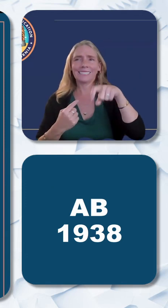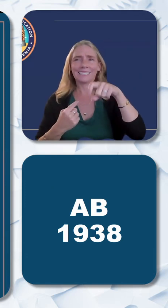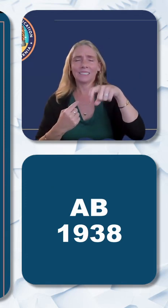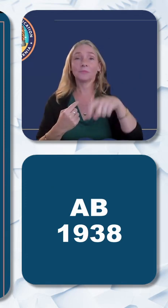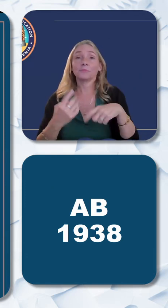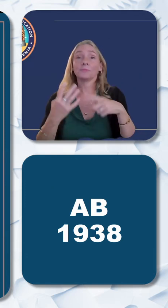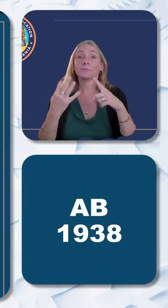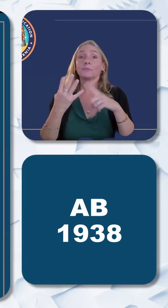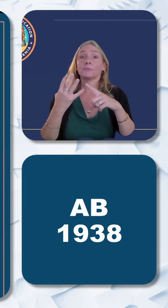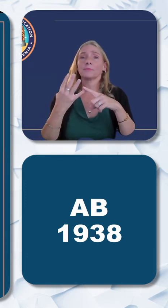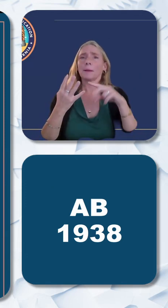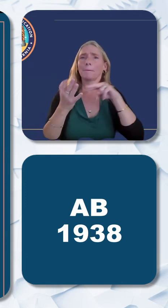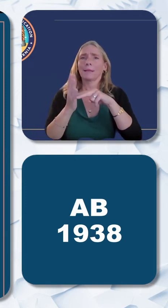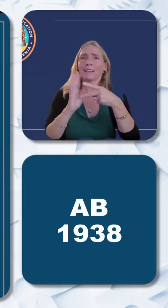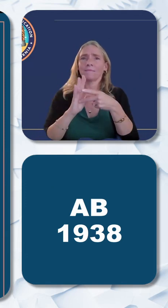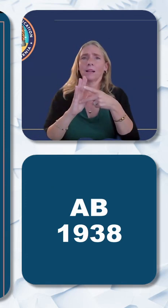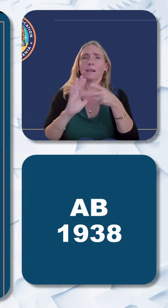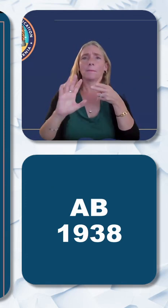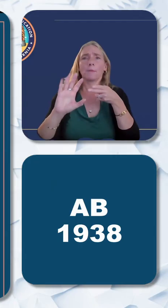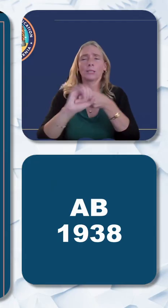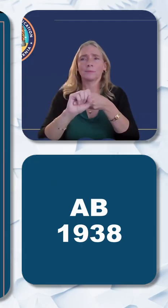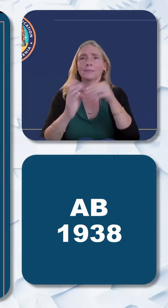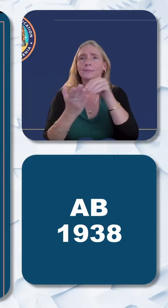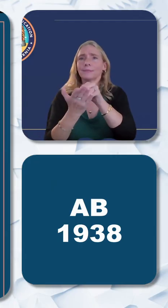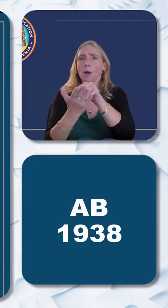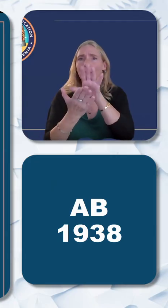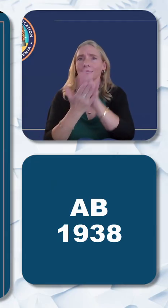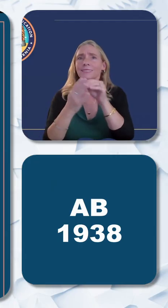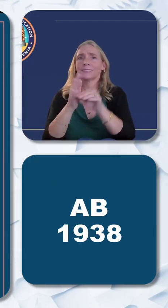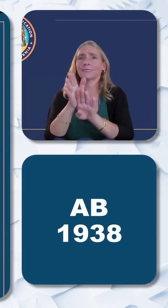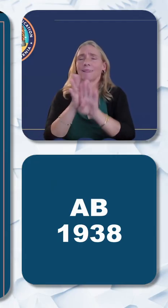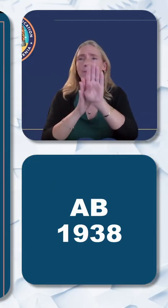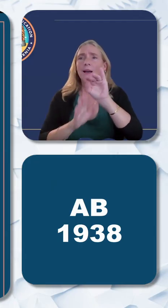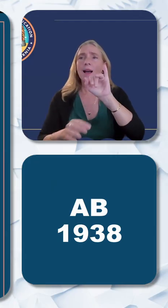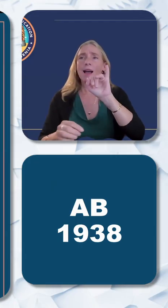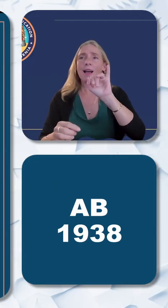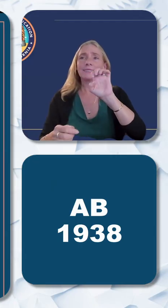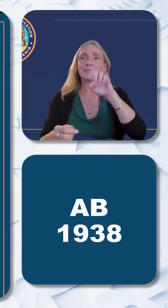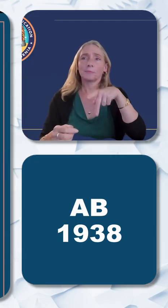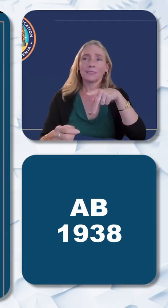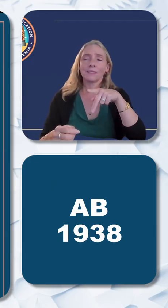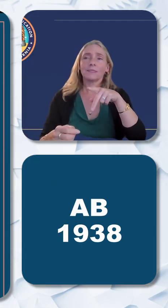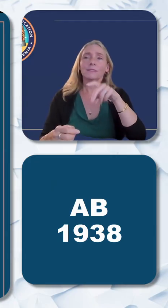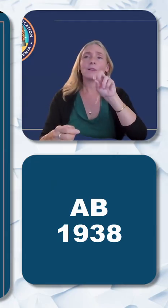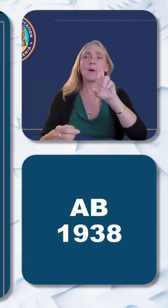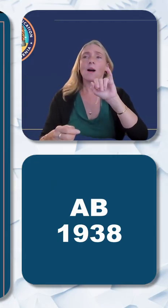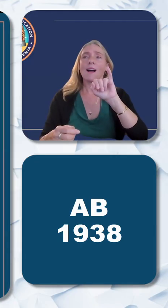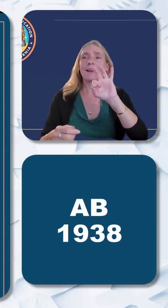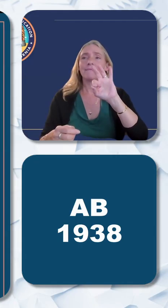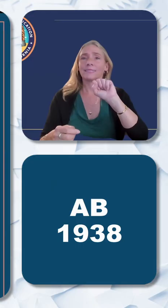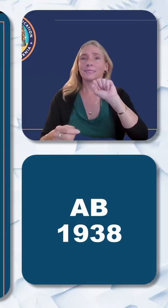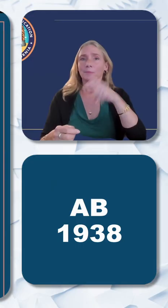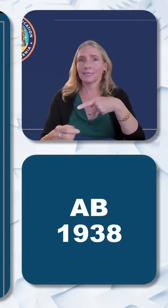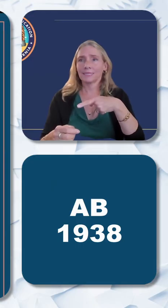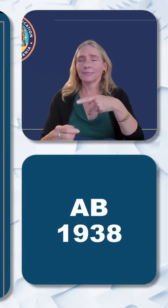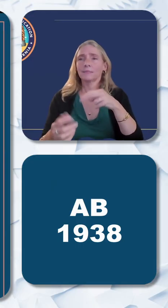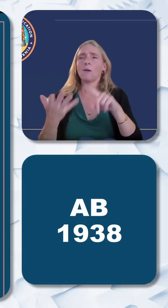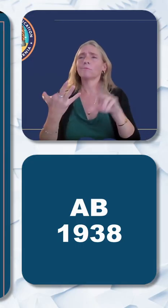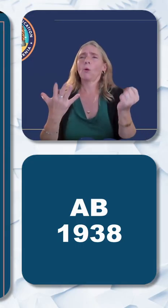unique needs. D) Meaningful participation and documentation in the development of the IEP/IFSP.